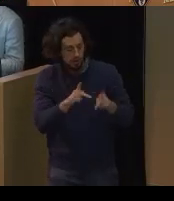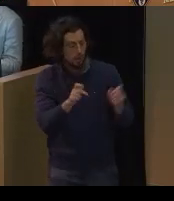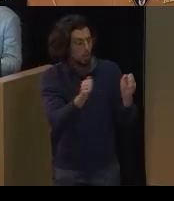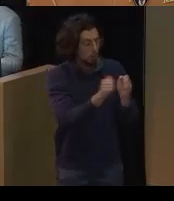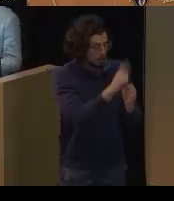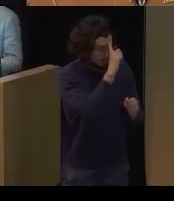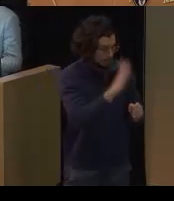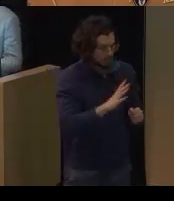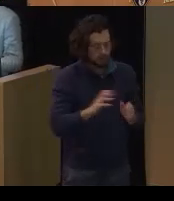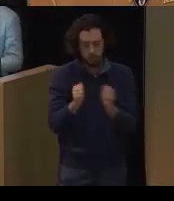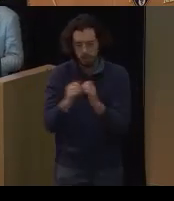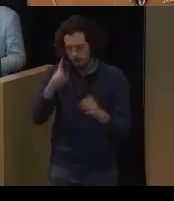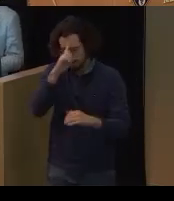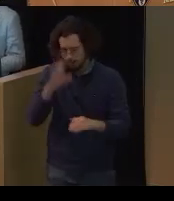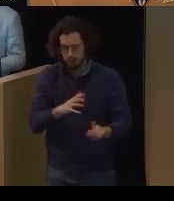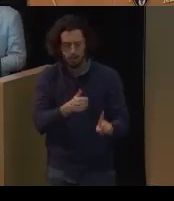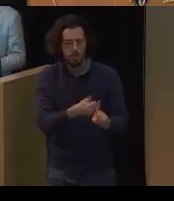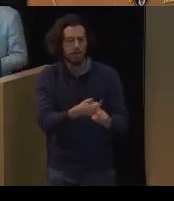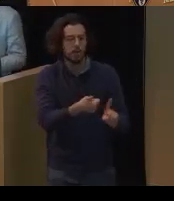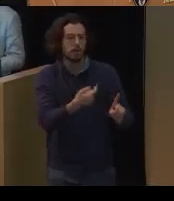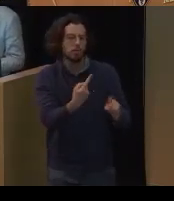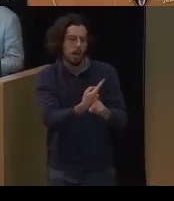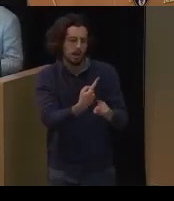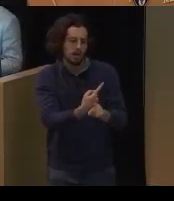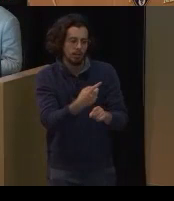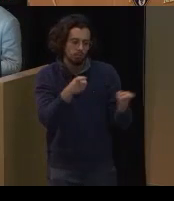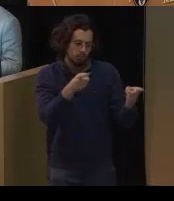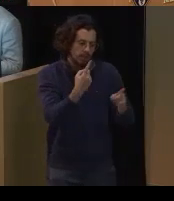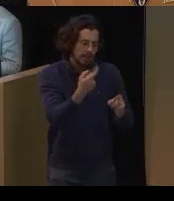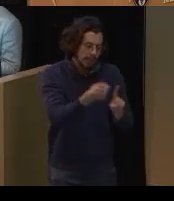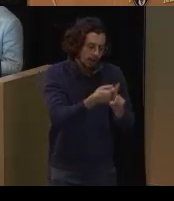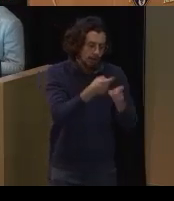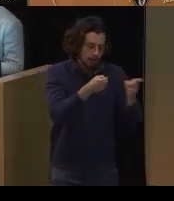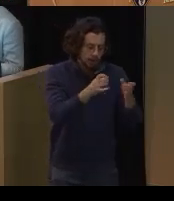to self-regulate a brain Network that's important for social information processing and that we